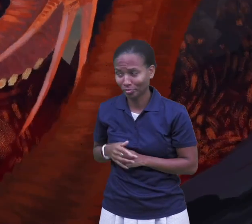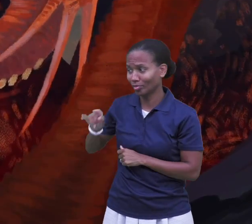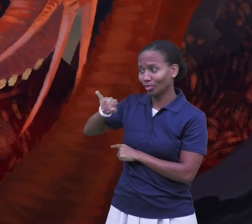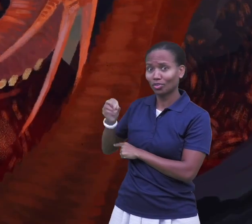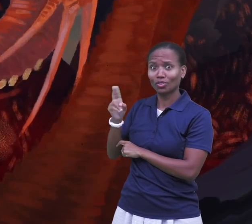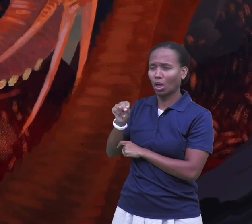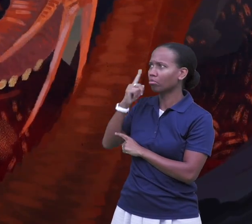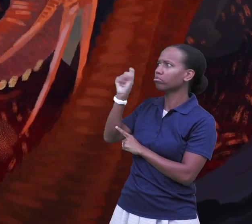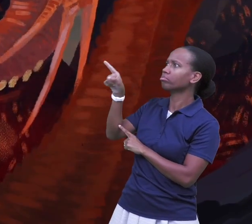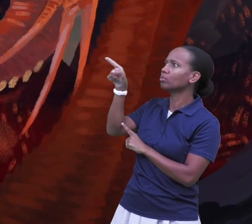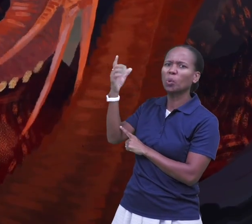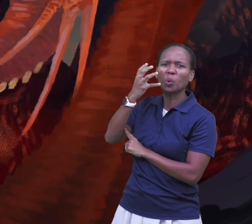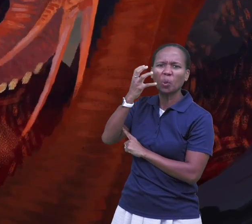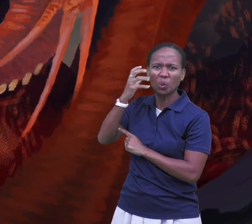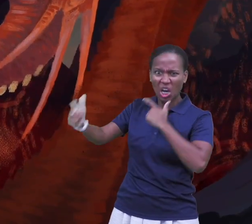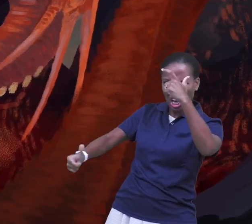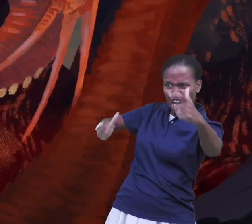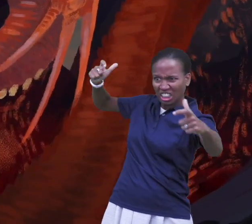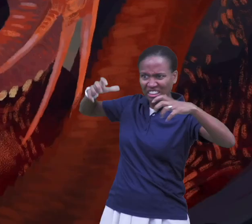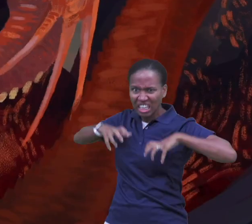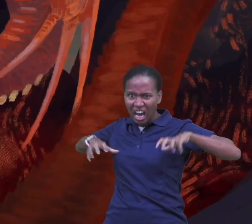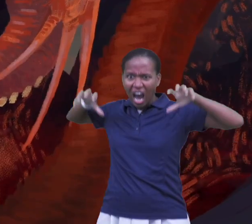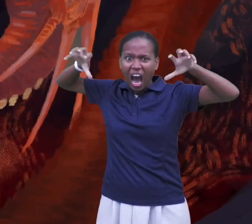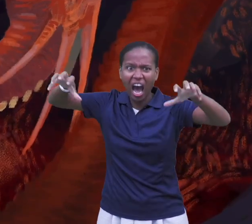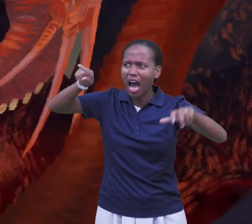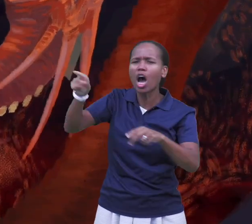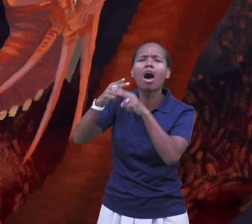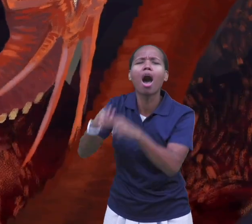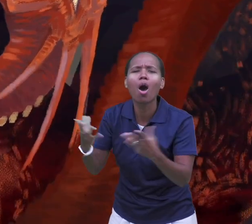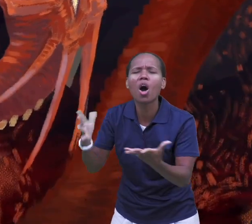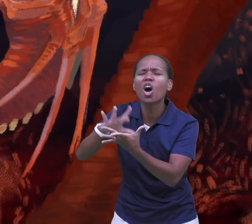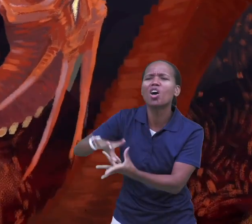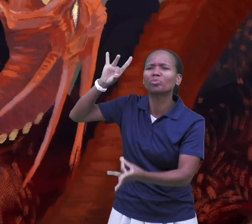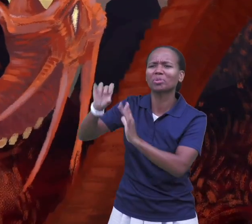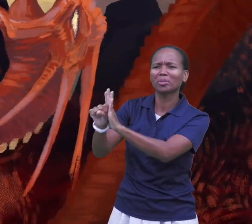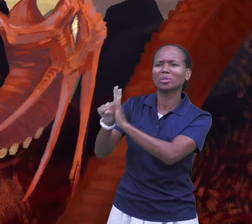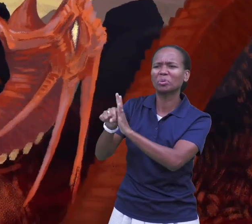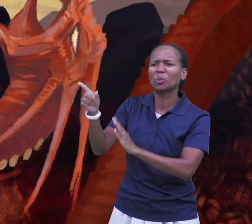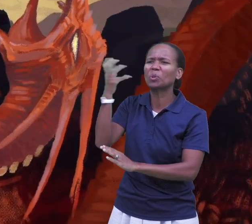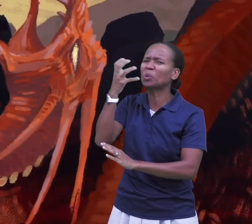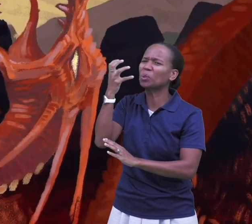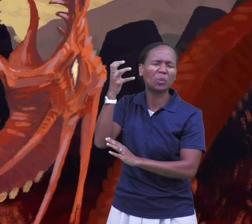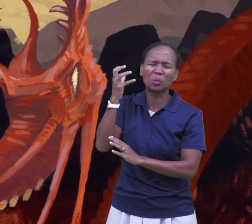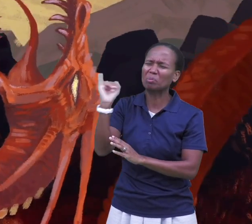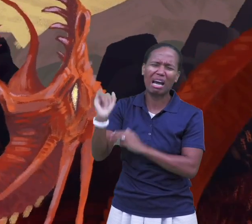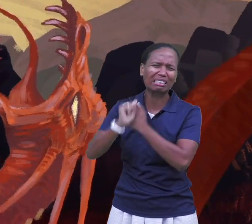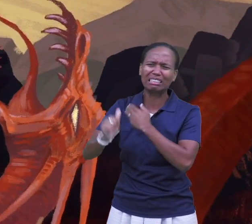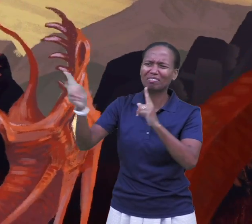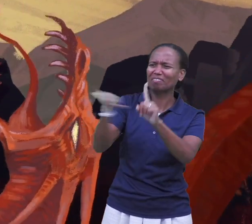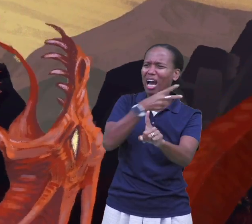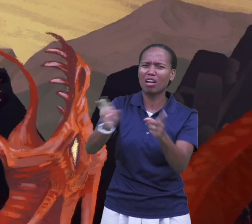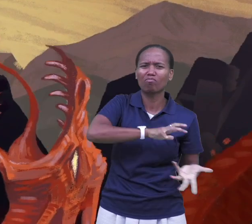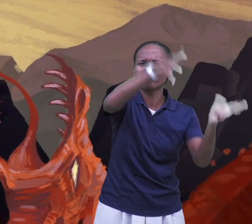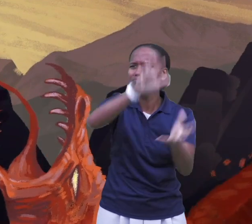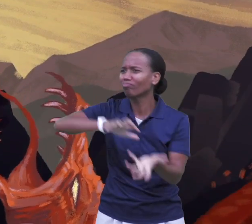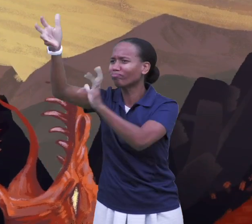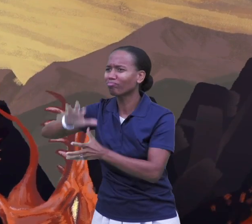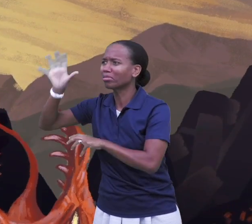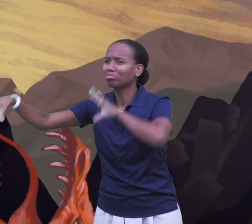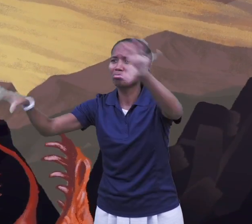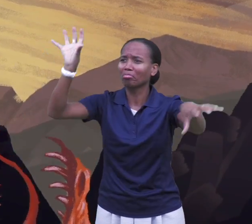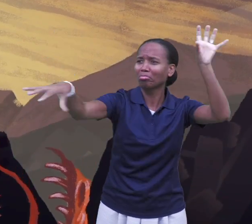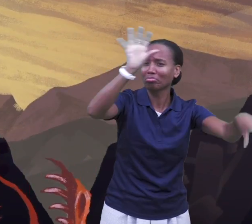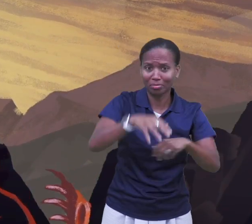And then John sees the ultimate beastly dragon, that spiritual power that energizes violent earthly empires;